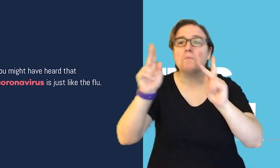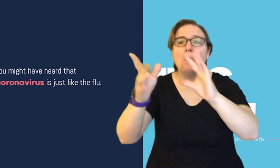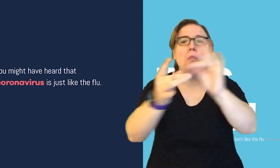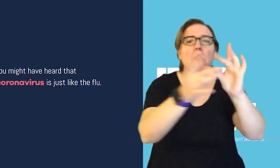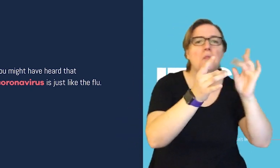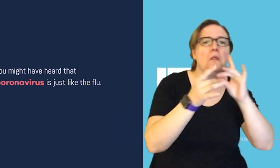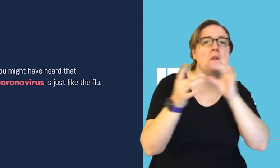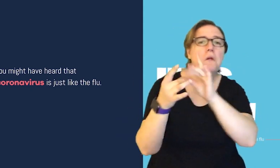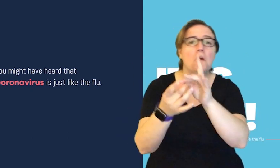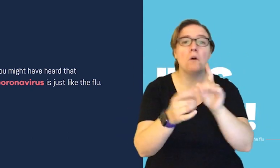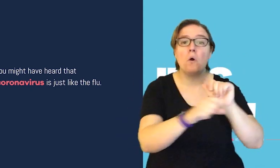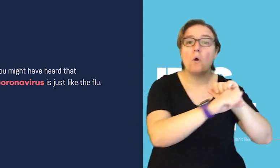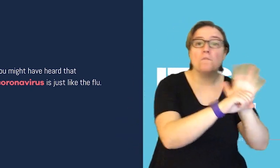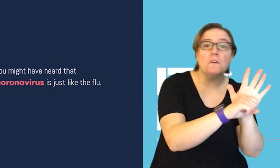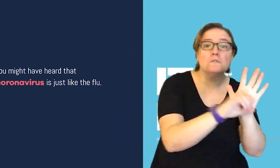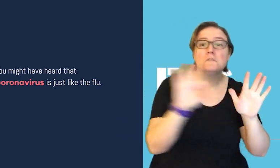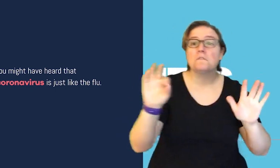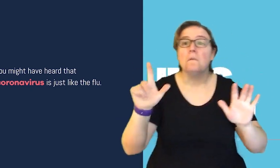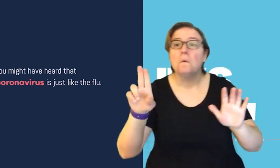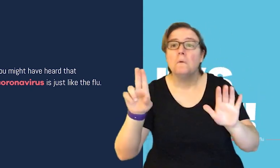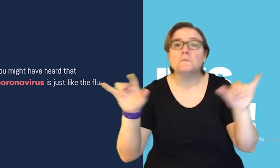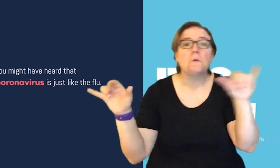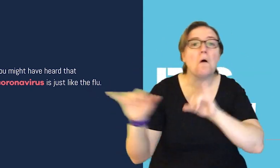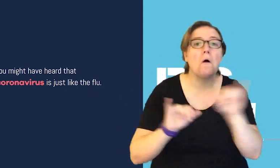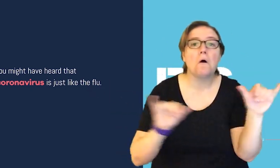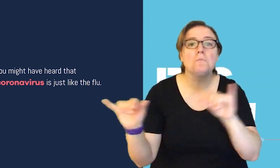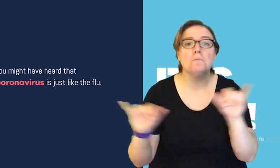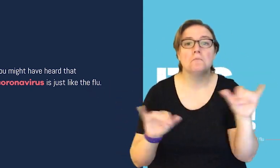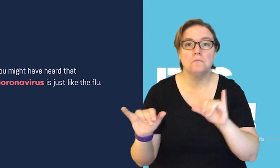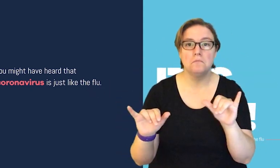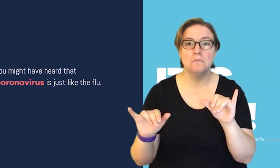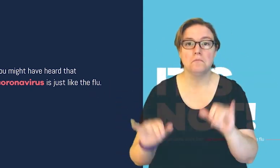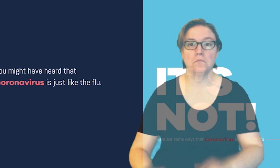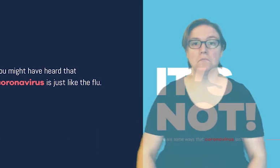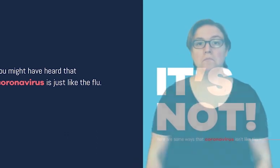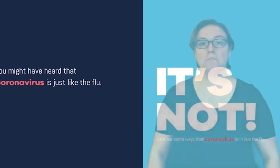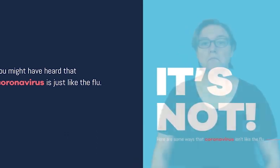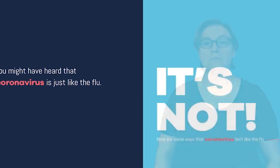You might have heard that the coronavirus is just like the flu.